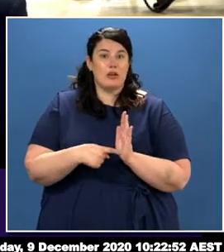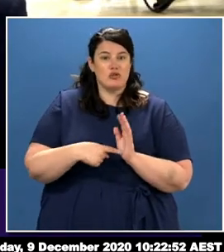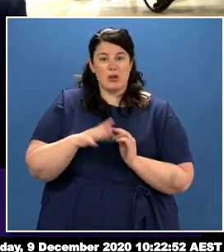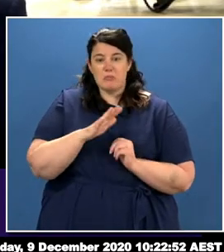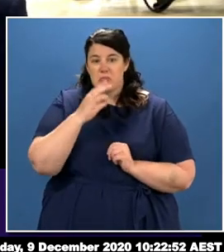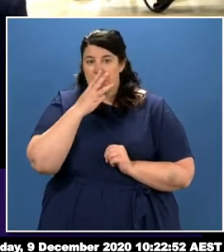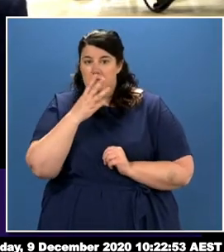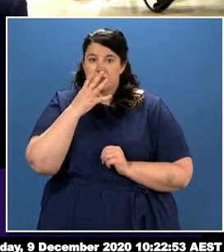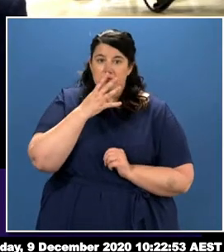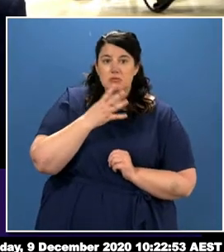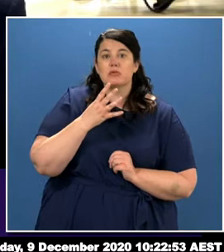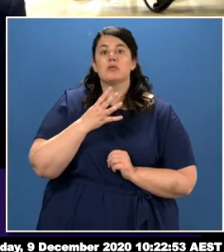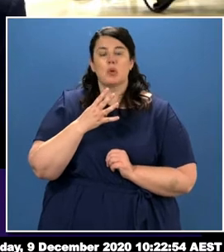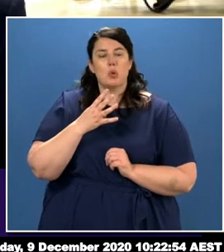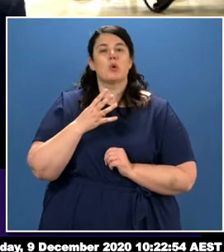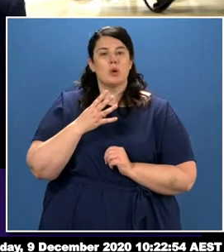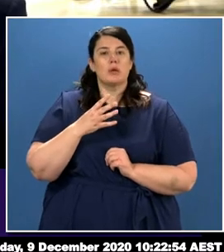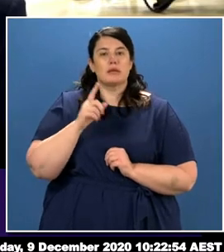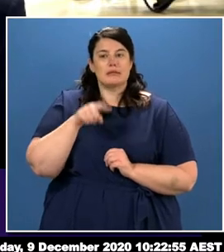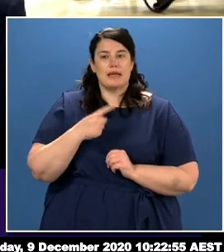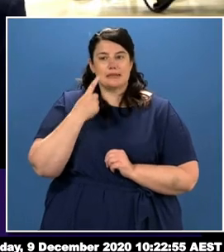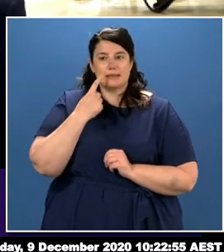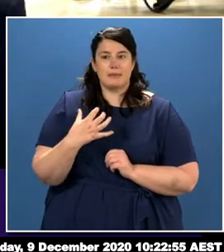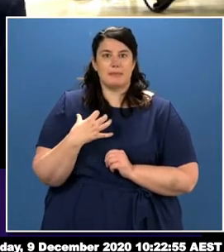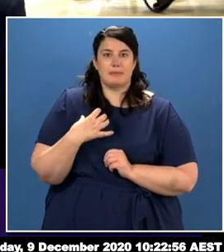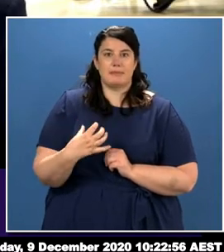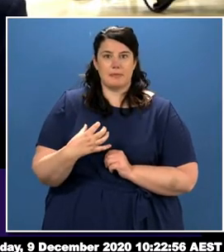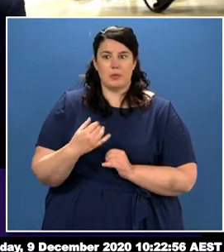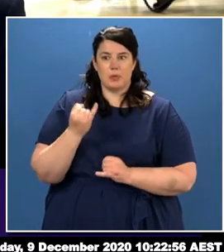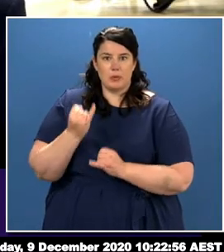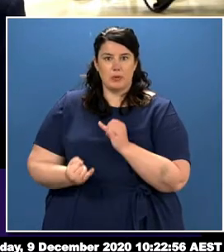times will start to see a more noticeable progression.